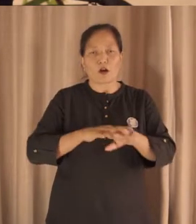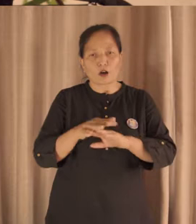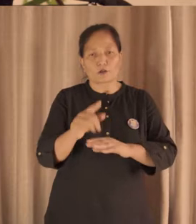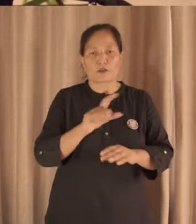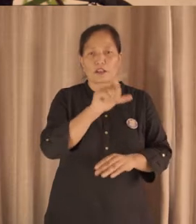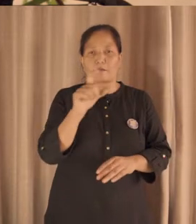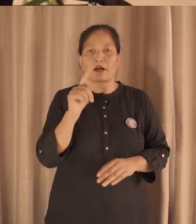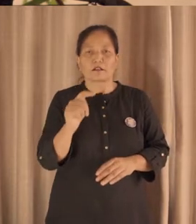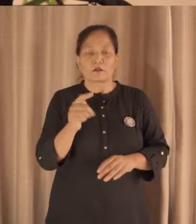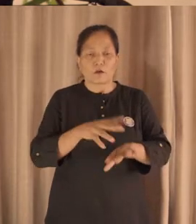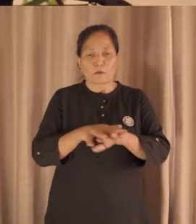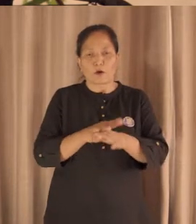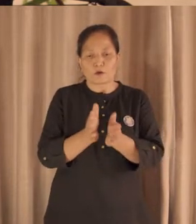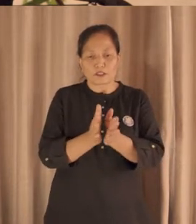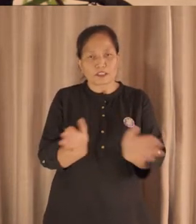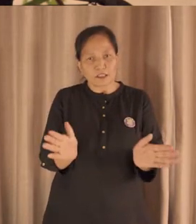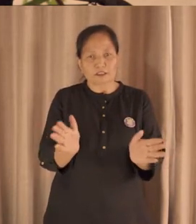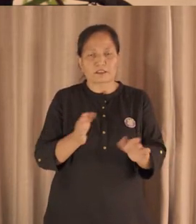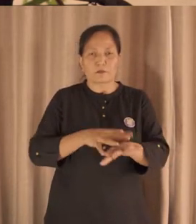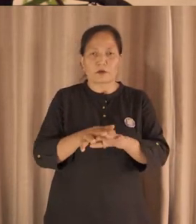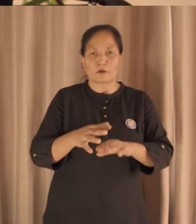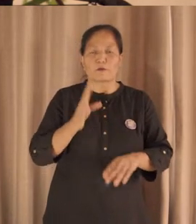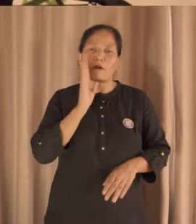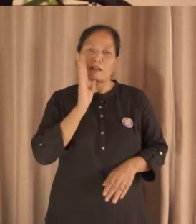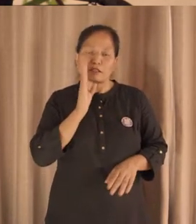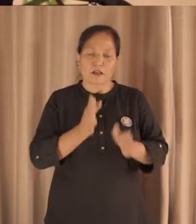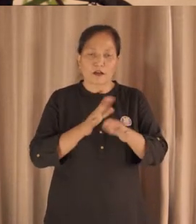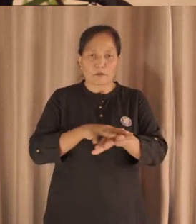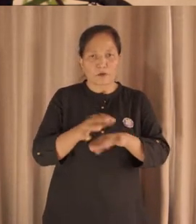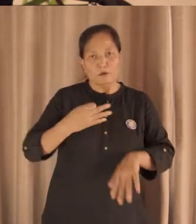indigenous knowledge is important for those who hold these skills, knowledge and art and